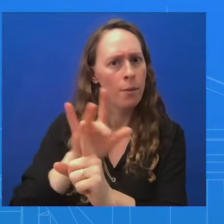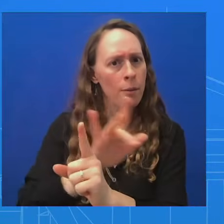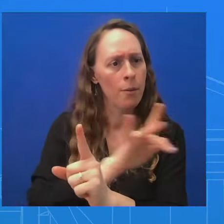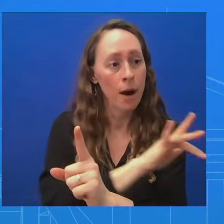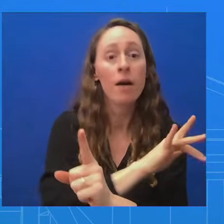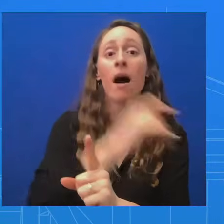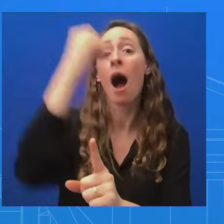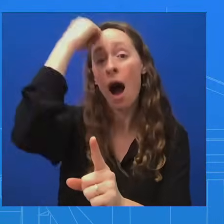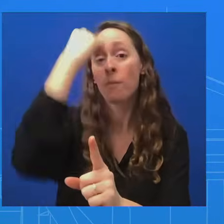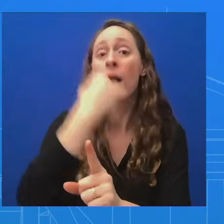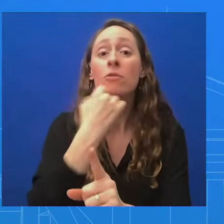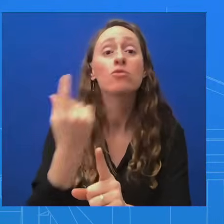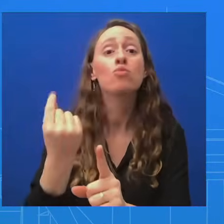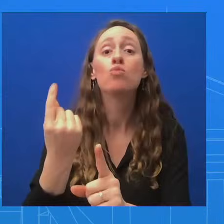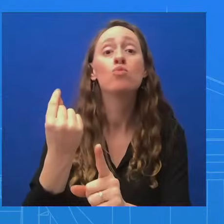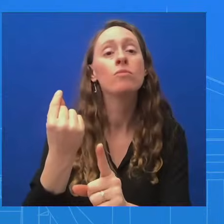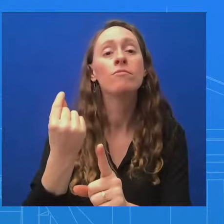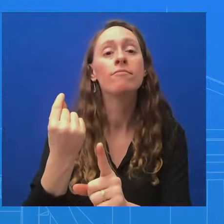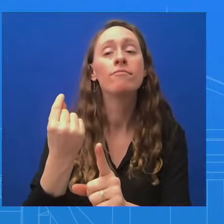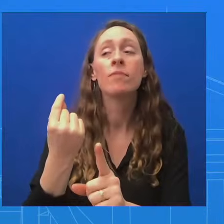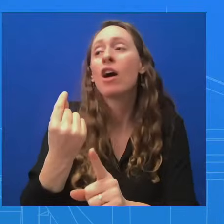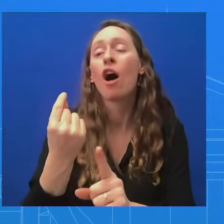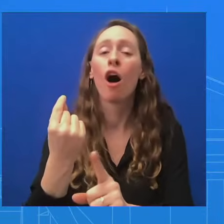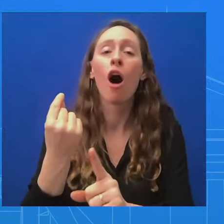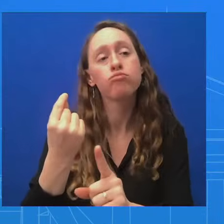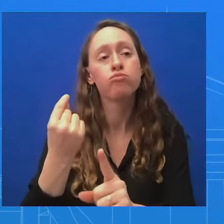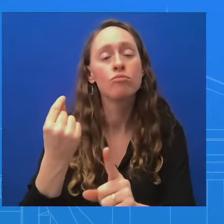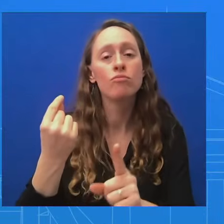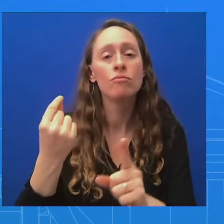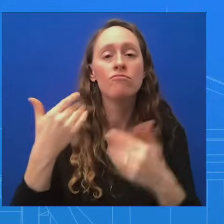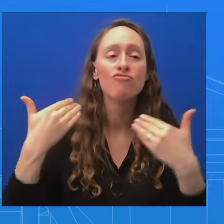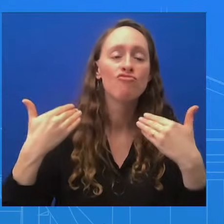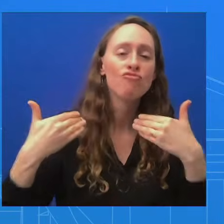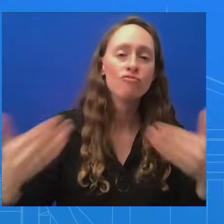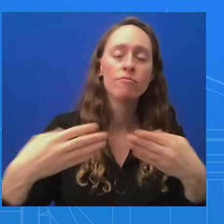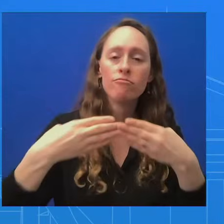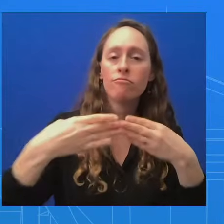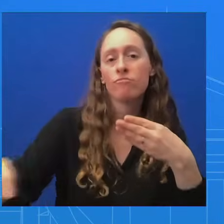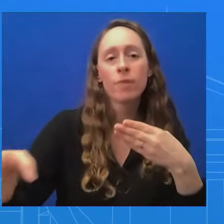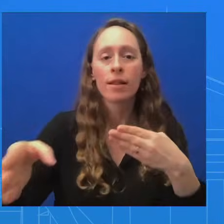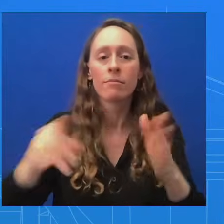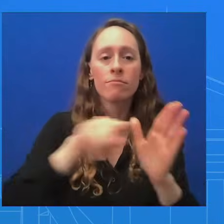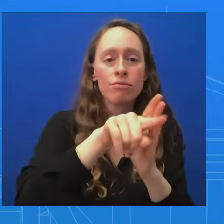There was a ceasefire, which we obviously were in supportive of, and Hamas chose to break it. The Press: And this --